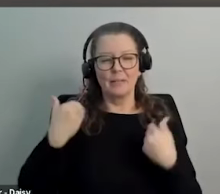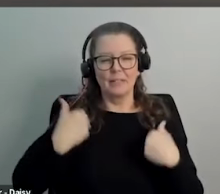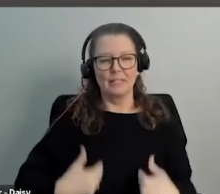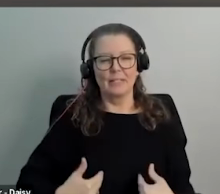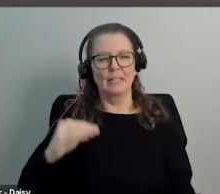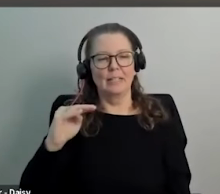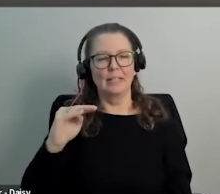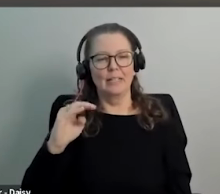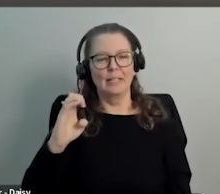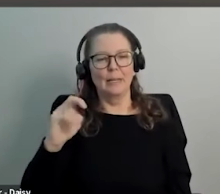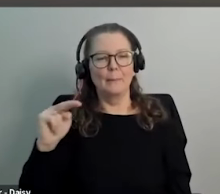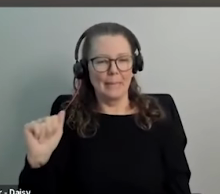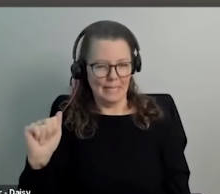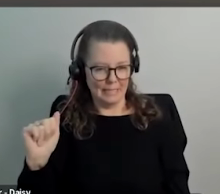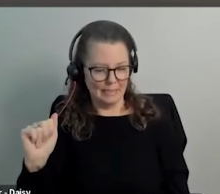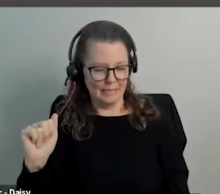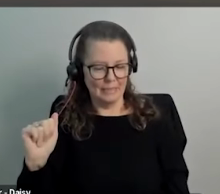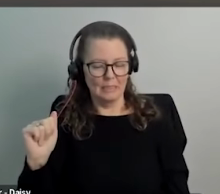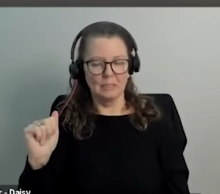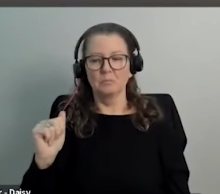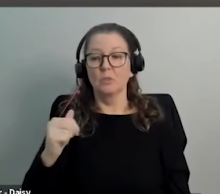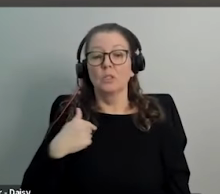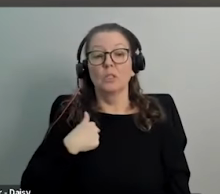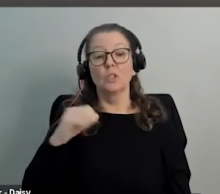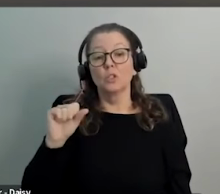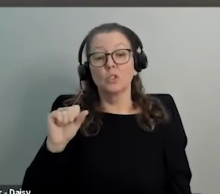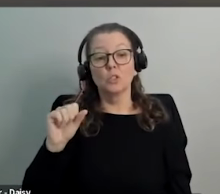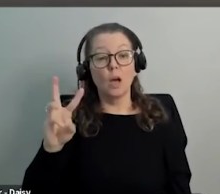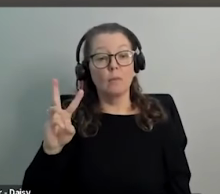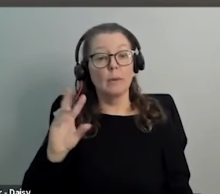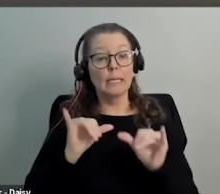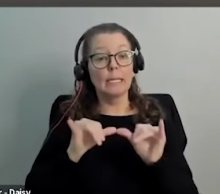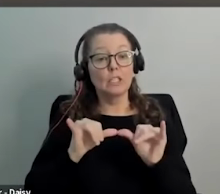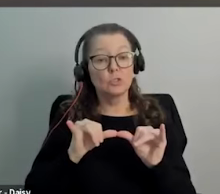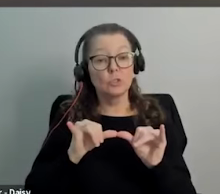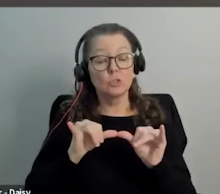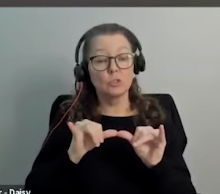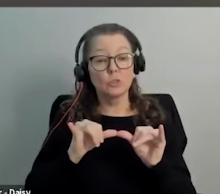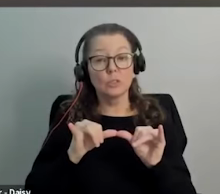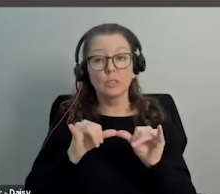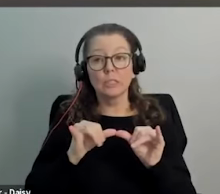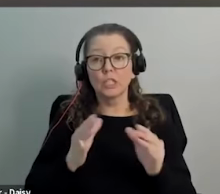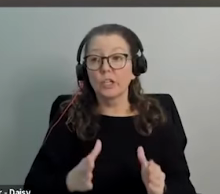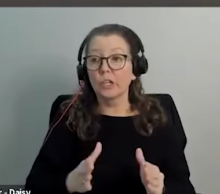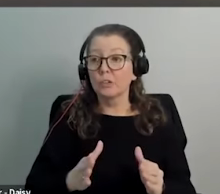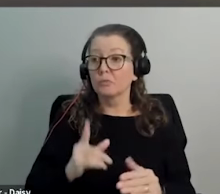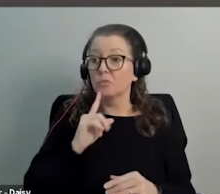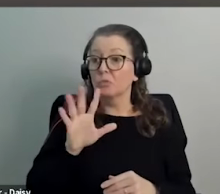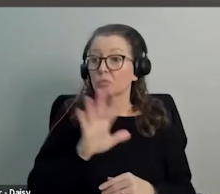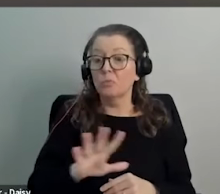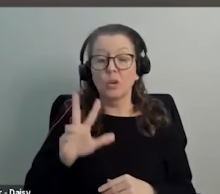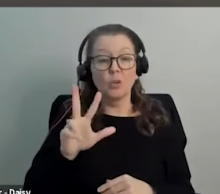I have been a software engineer at Microsoft for the past three and a half years now.